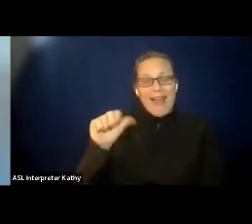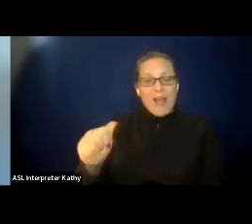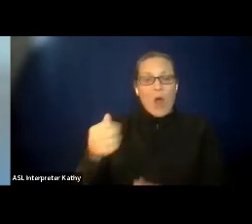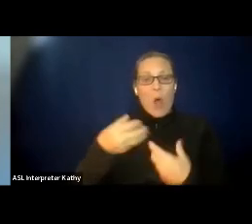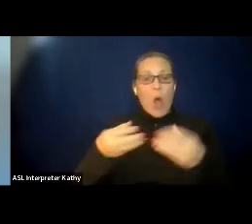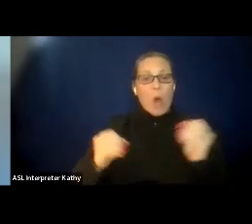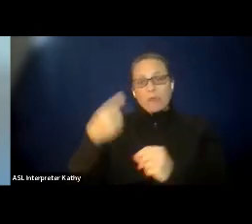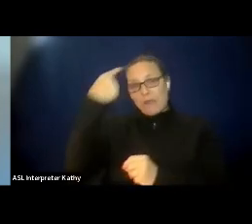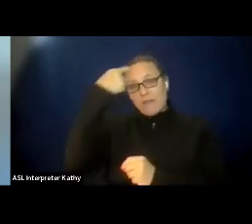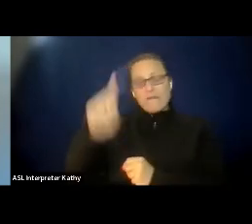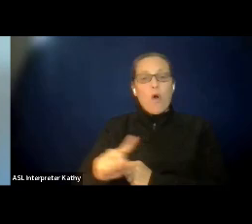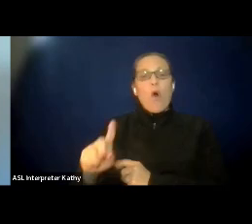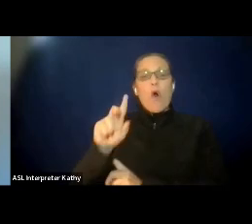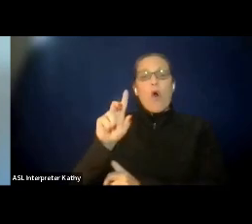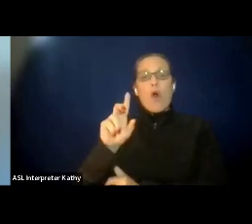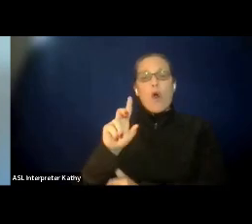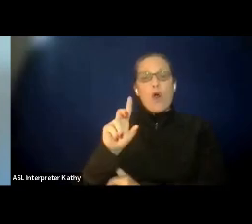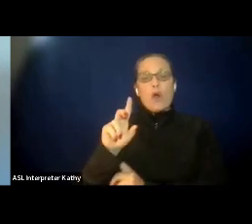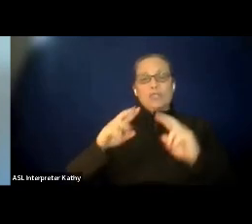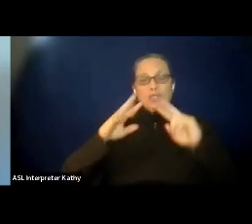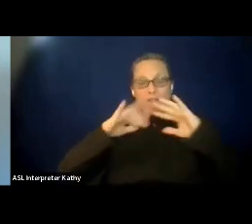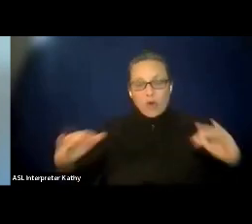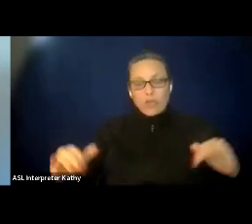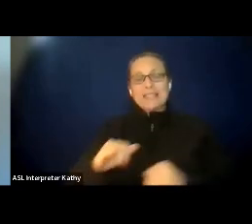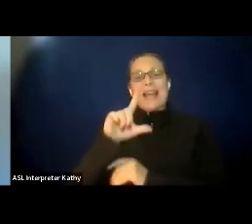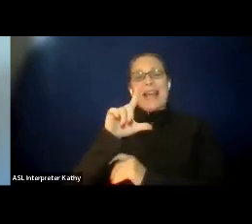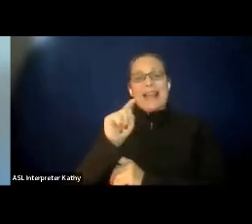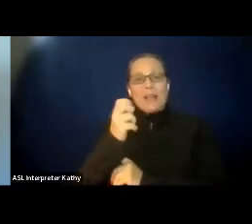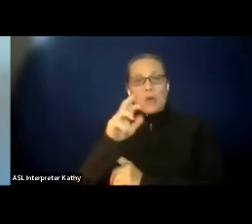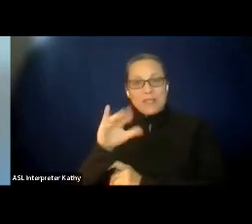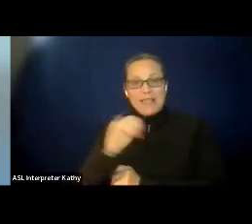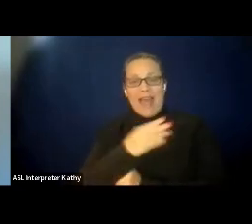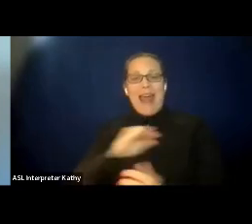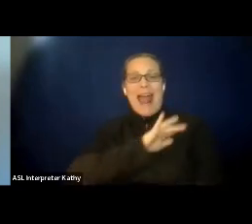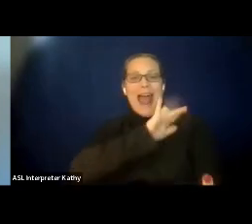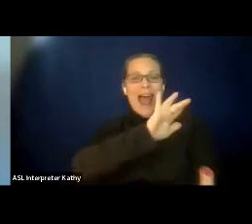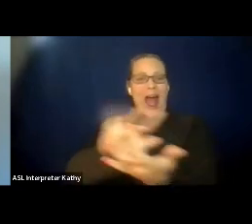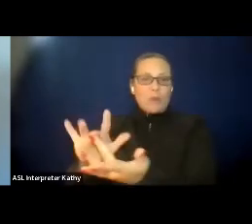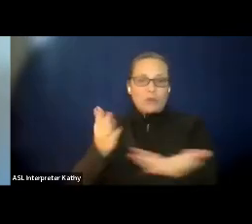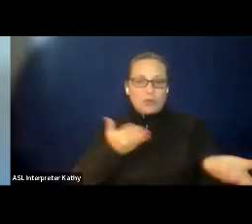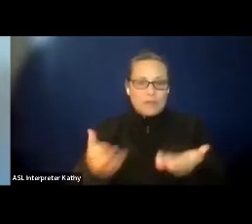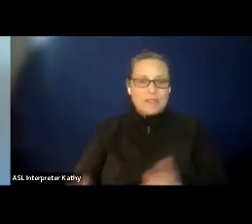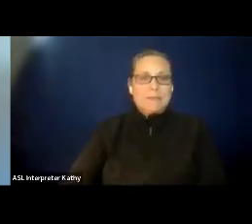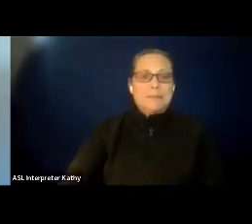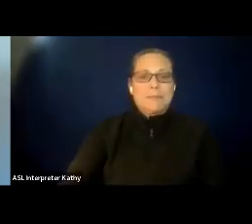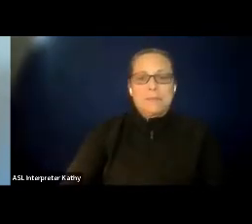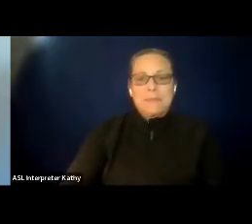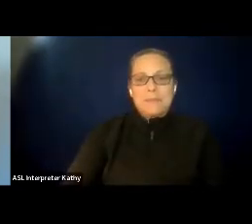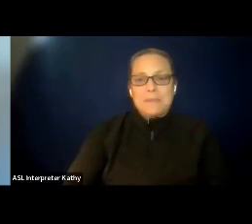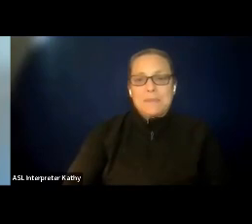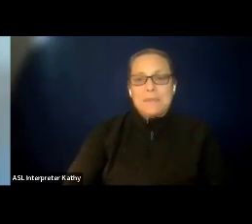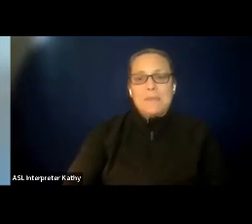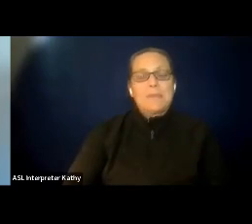the program manager for accessibility services for ALA's office for diversity, literacy and outreach